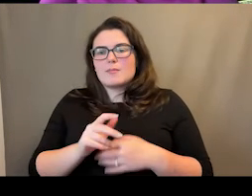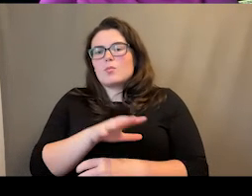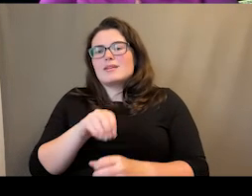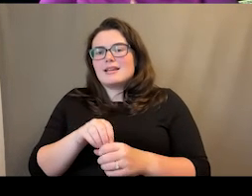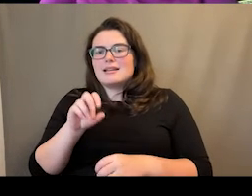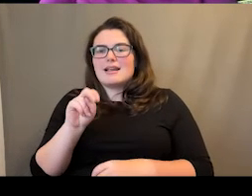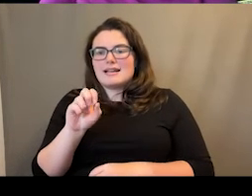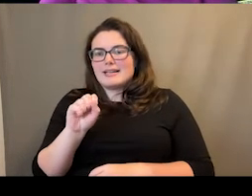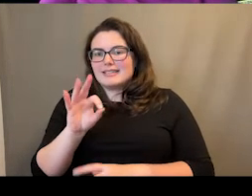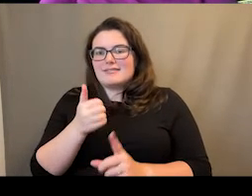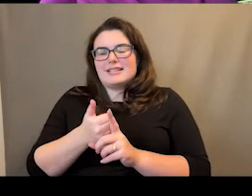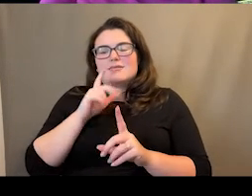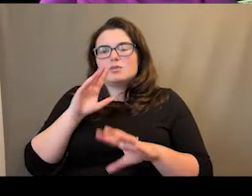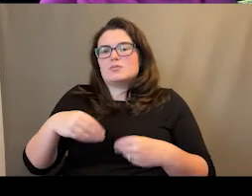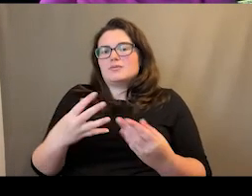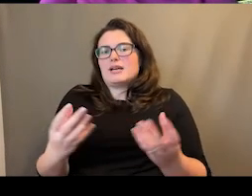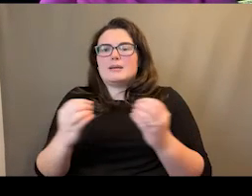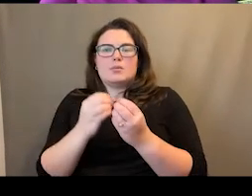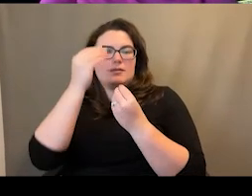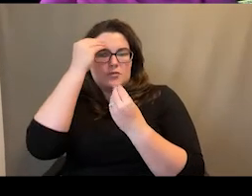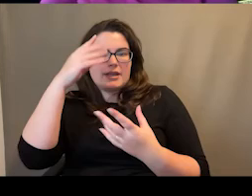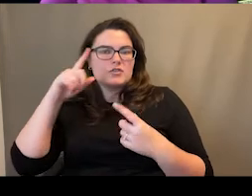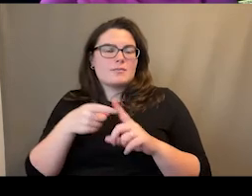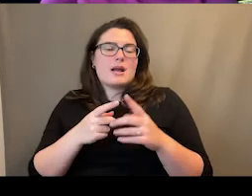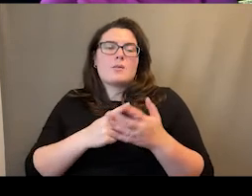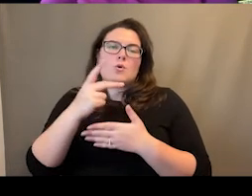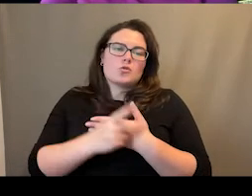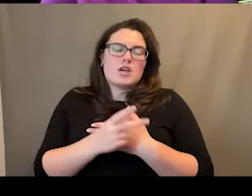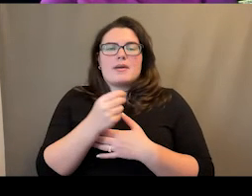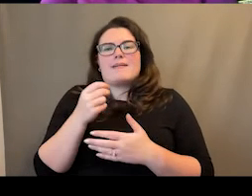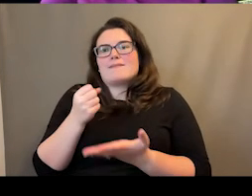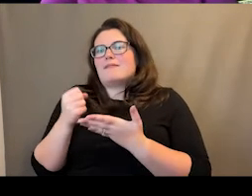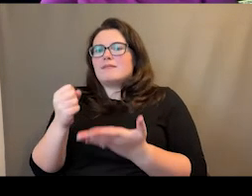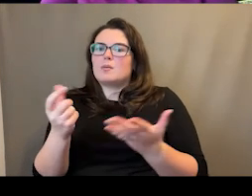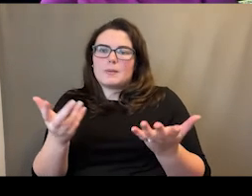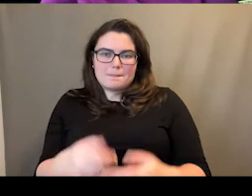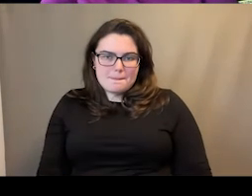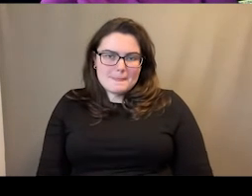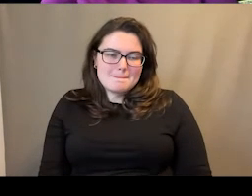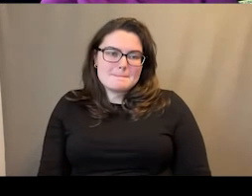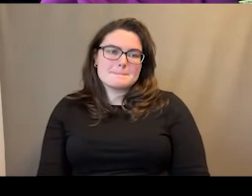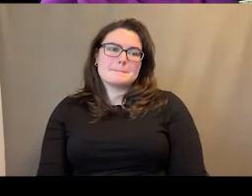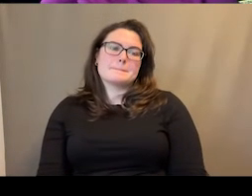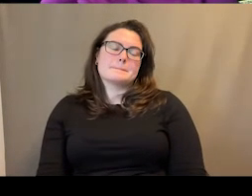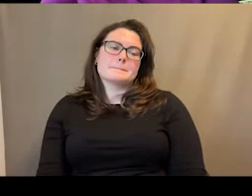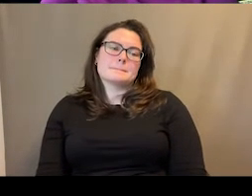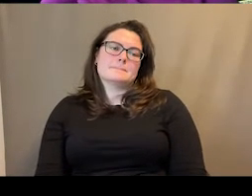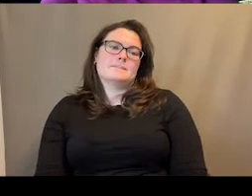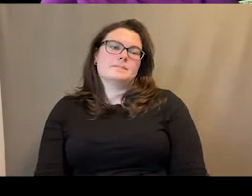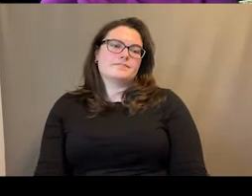They give you more information about the program and what they fund. How to find programs?